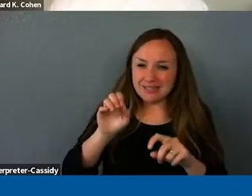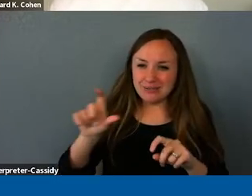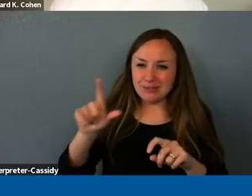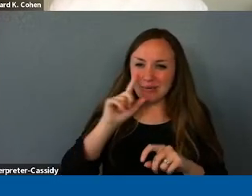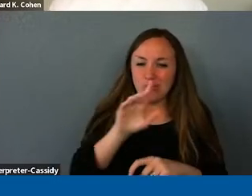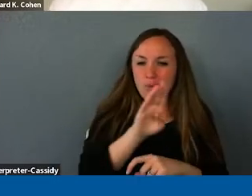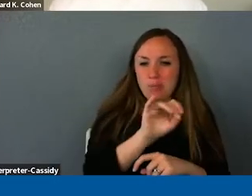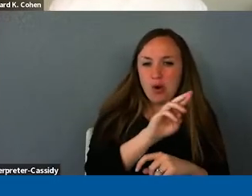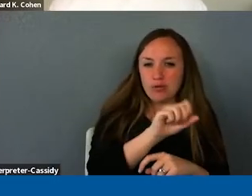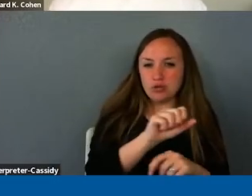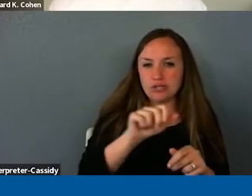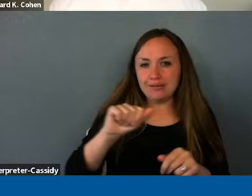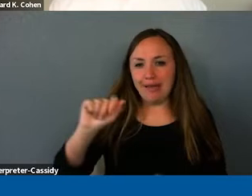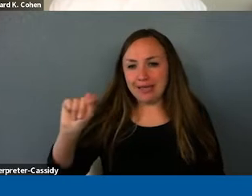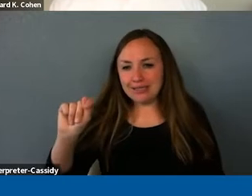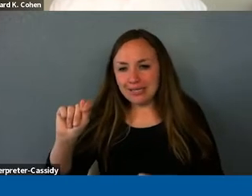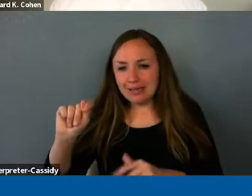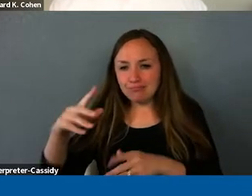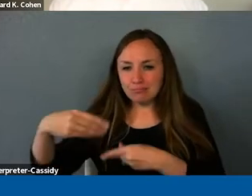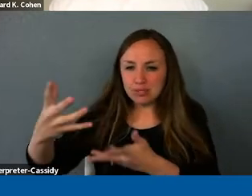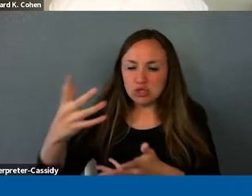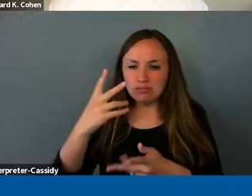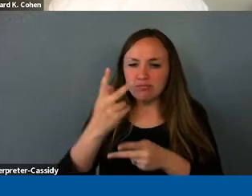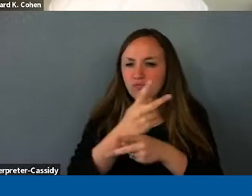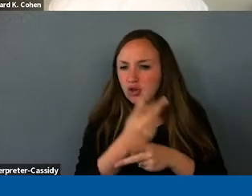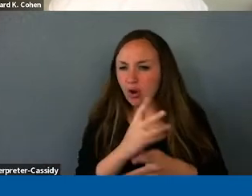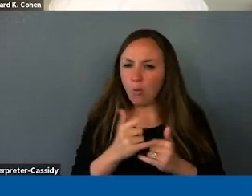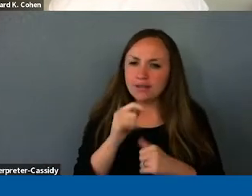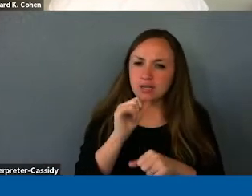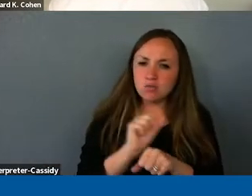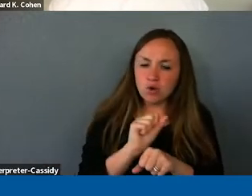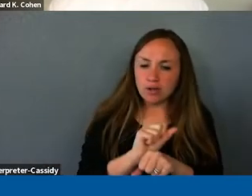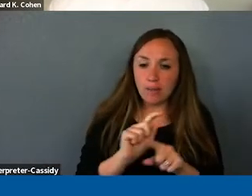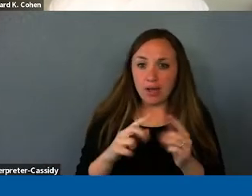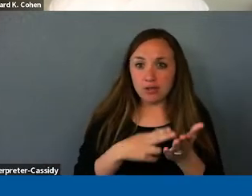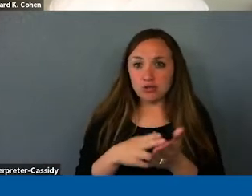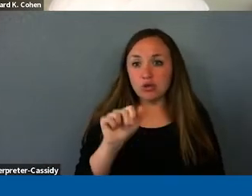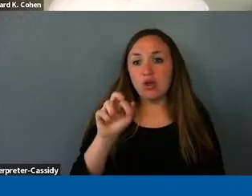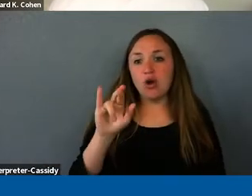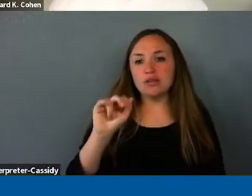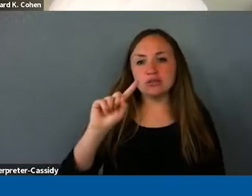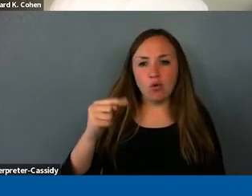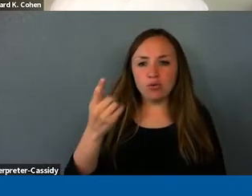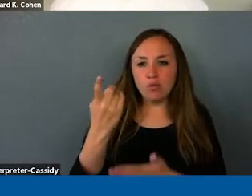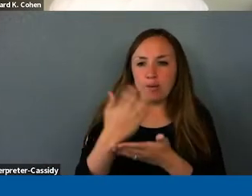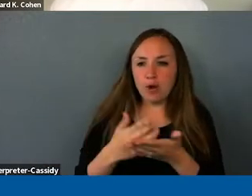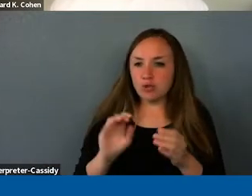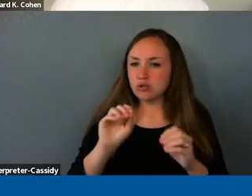to help beef up support if something is not working. The truth of the matter is that ARIA is only a spec and there's no guarantee that browser vendors